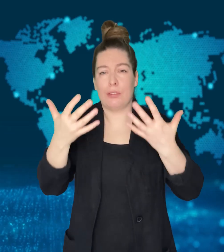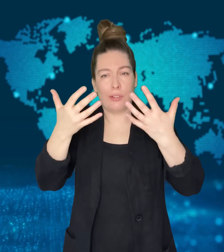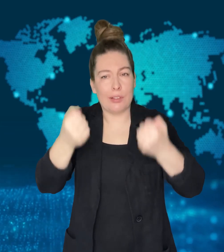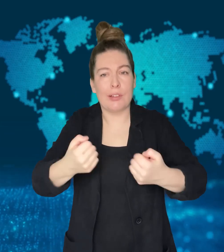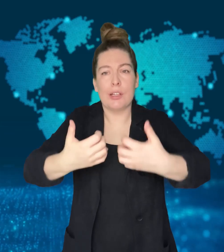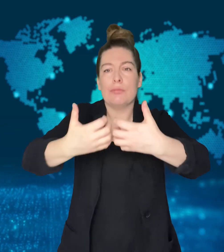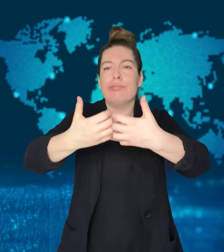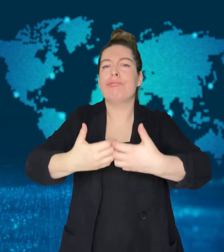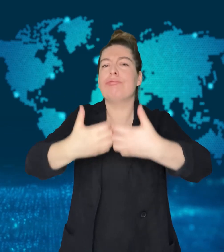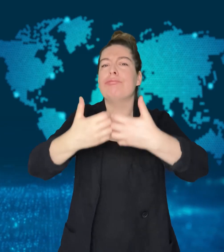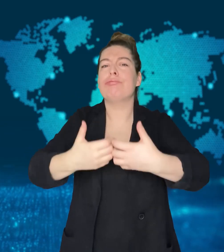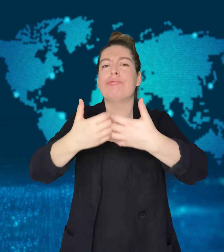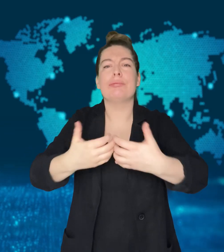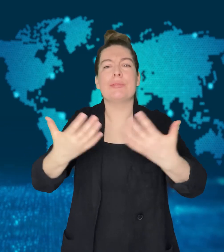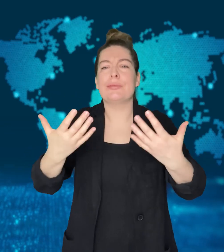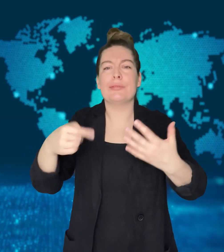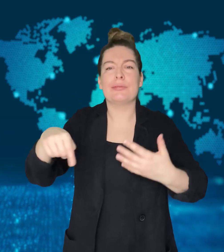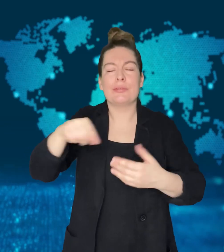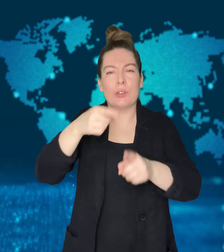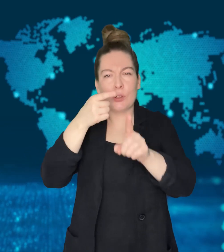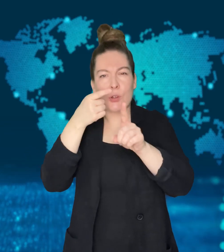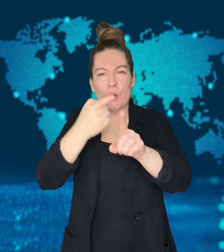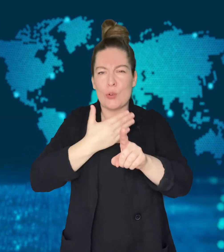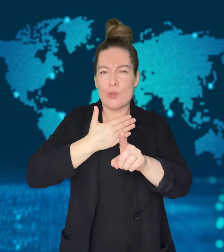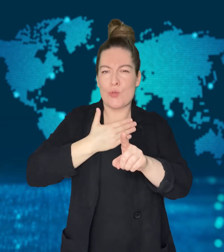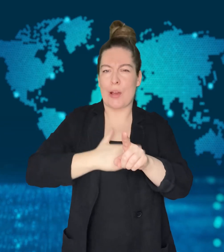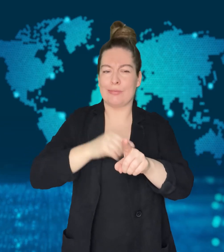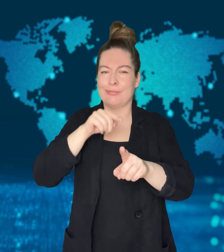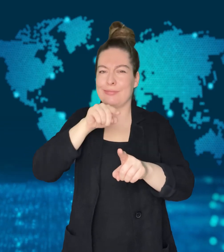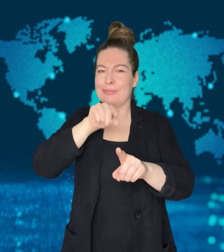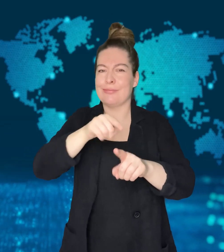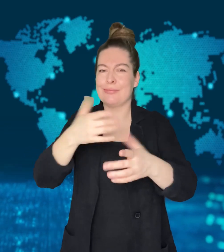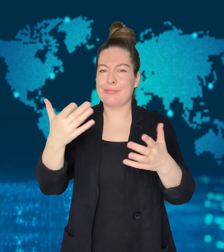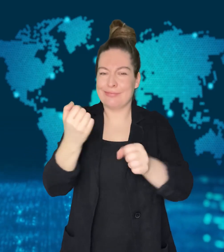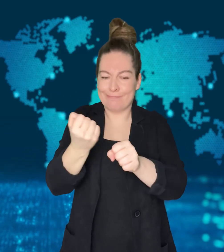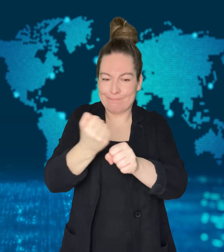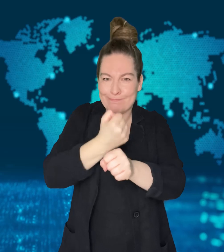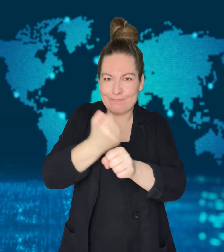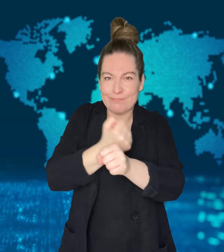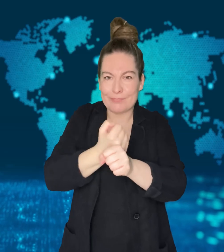a drilling machine, and multiple hand tools.